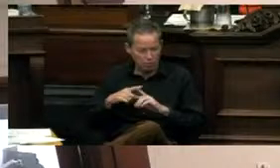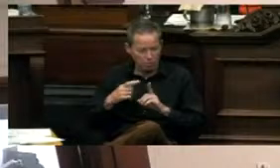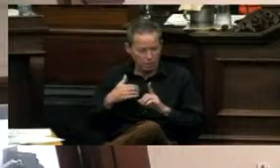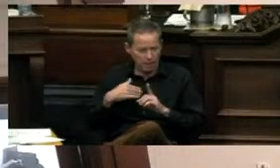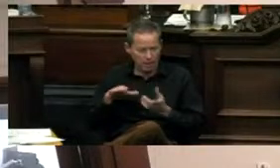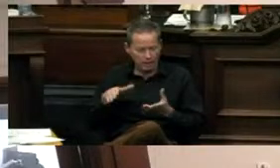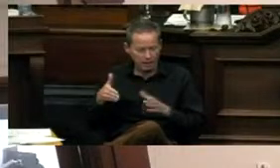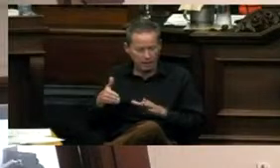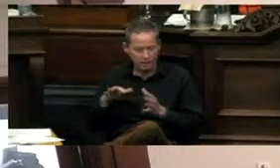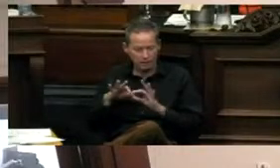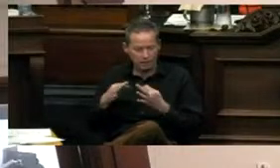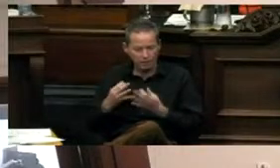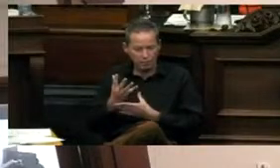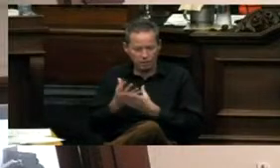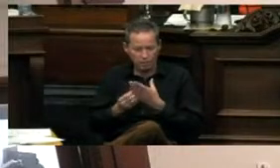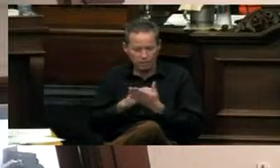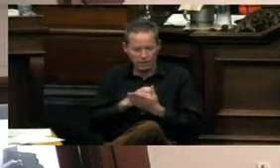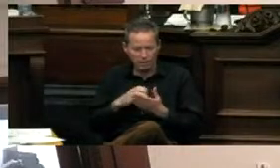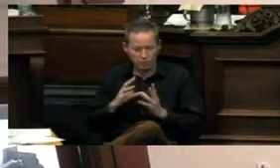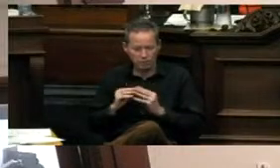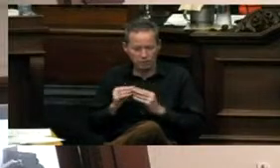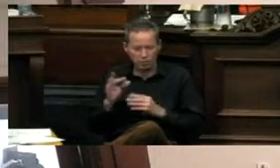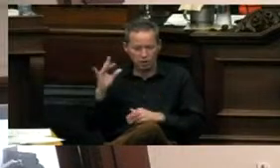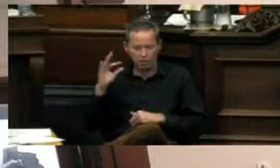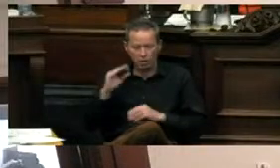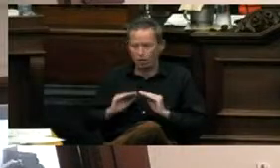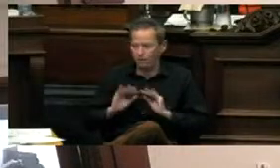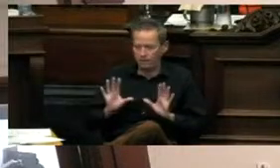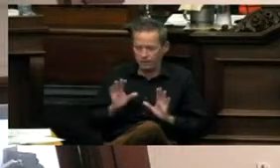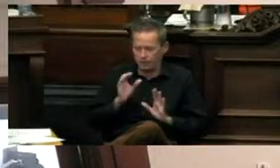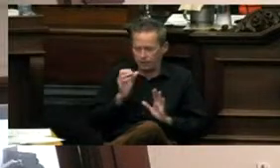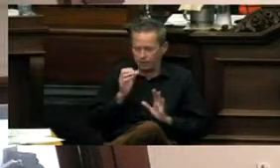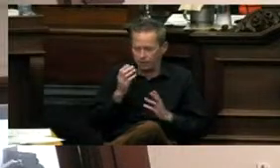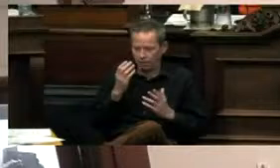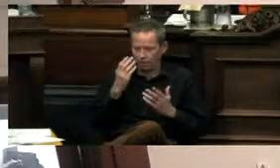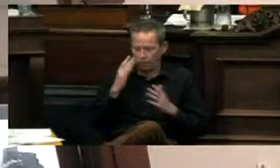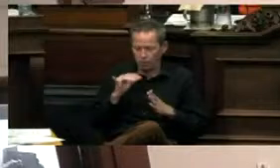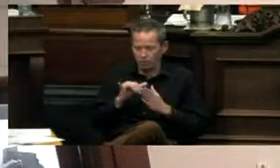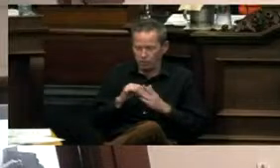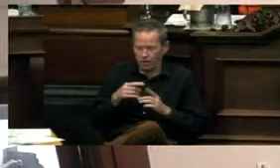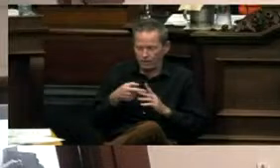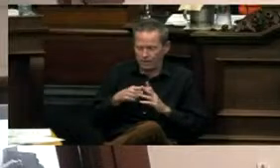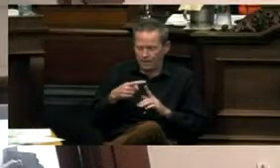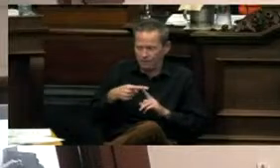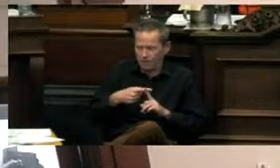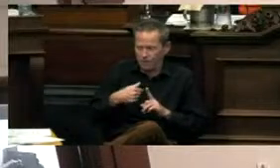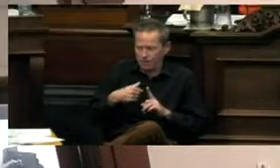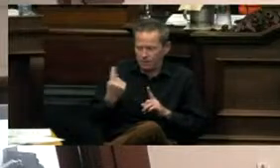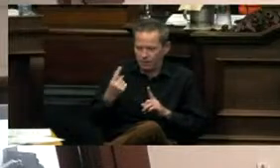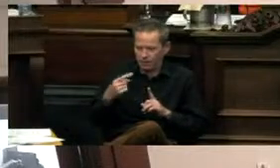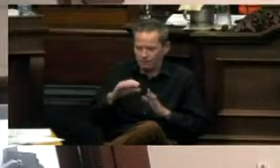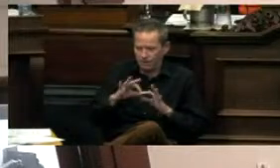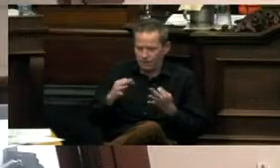make sure attendance right, we can create a reality like that when I don't know if you're referring to me. Before I had a